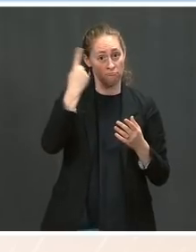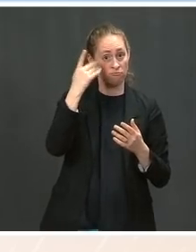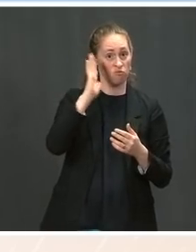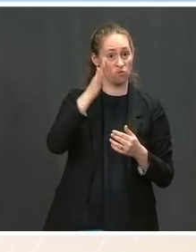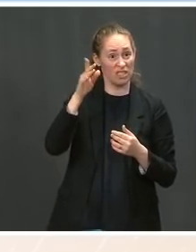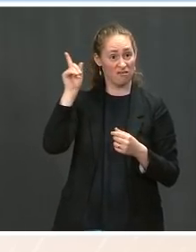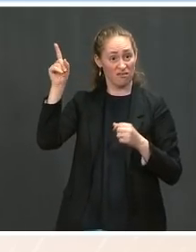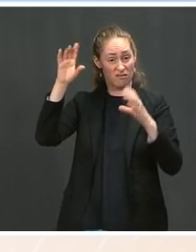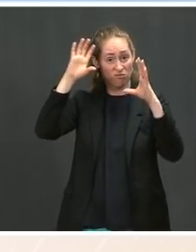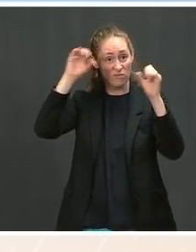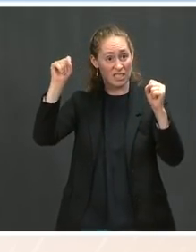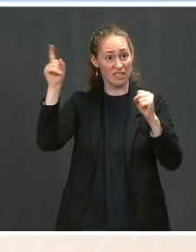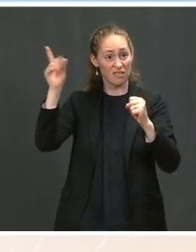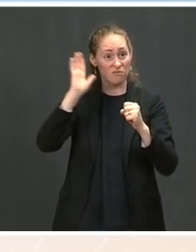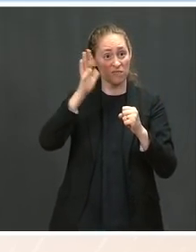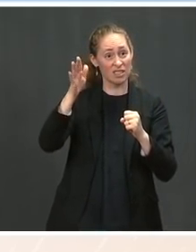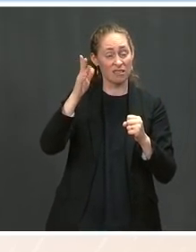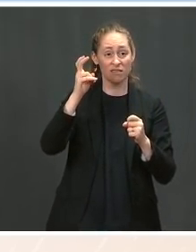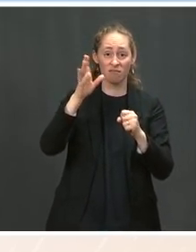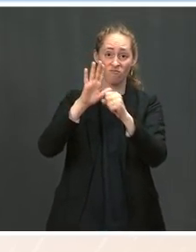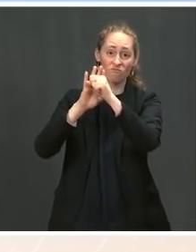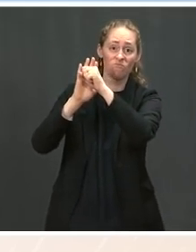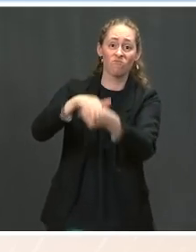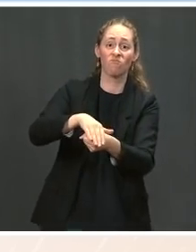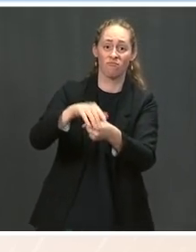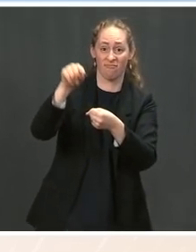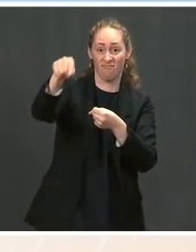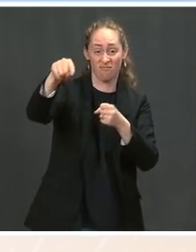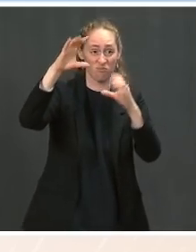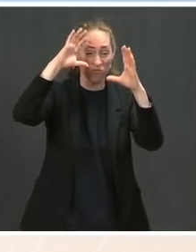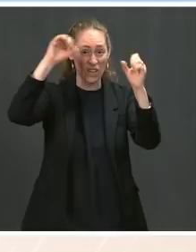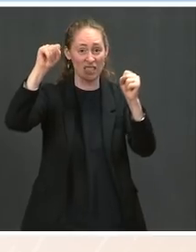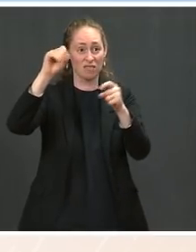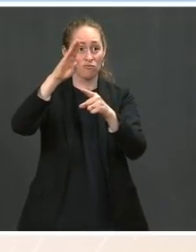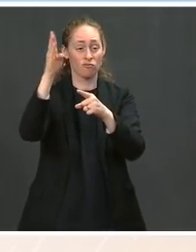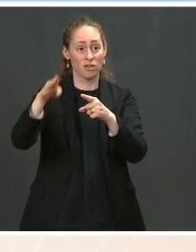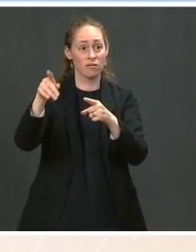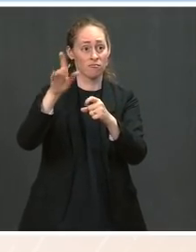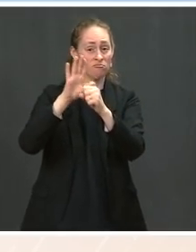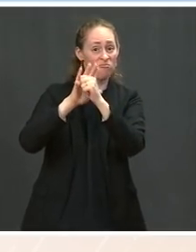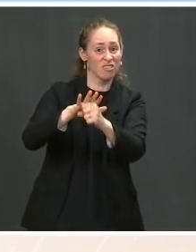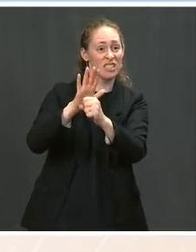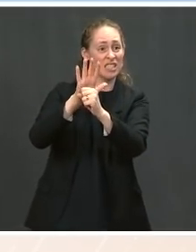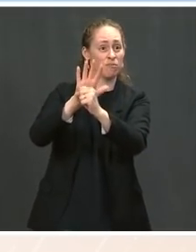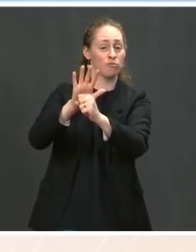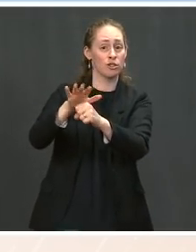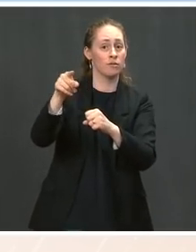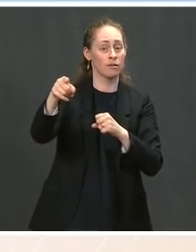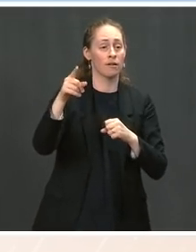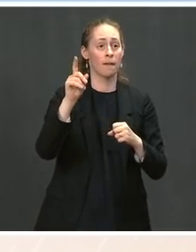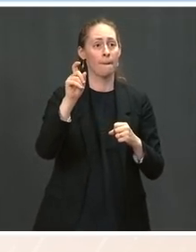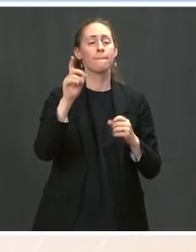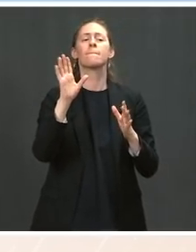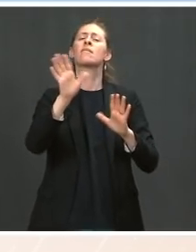the Brazilian President, Bolsonaro, personally during this summit? Ms. Psaki: Well, again, it's not a -- there's not bilateral meetings, so I --